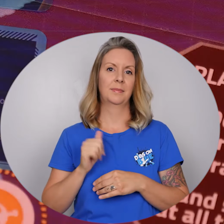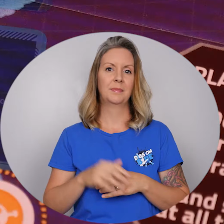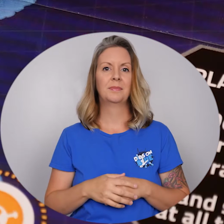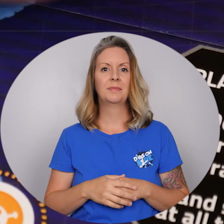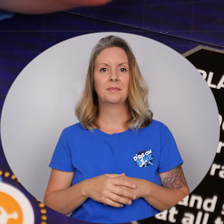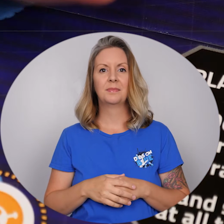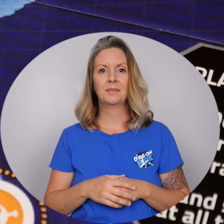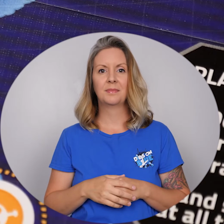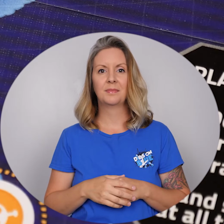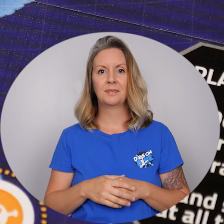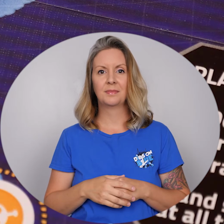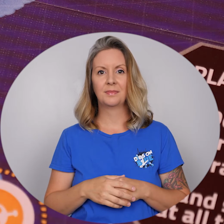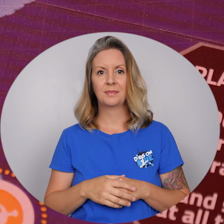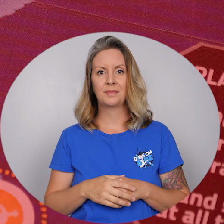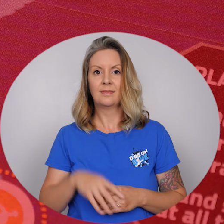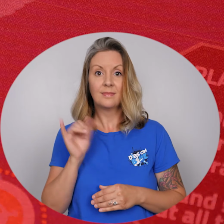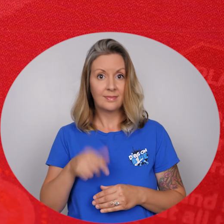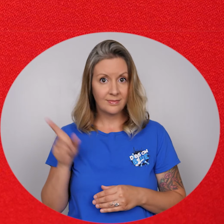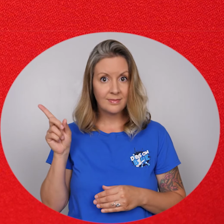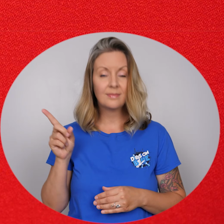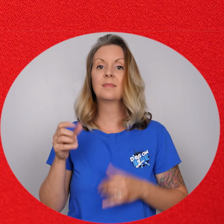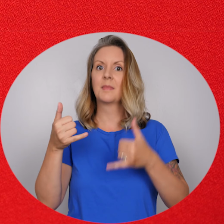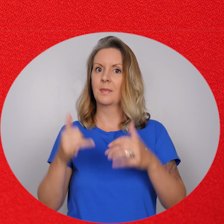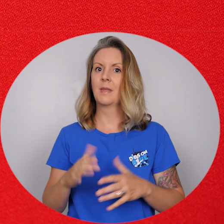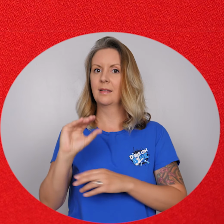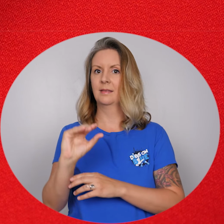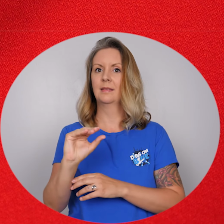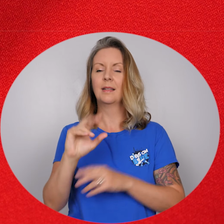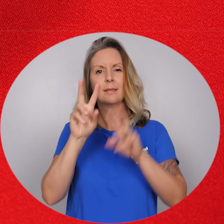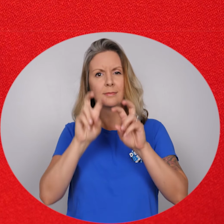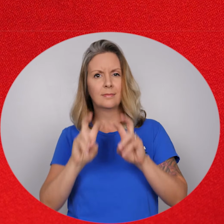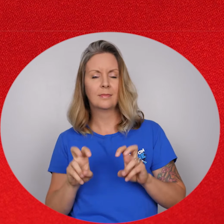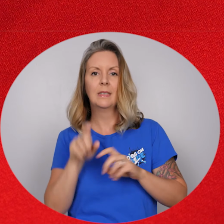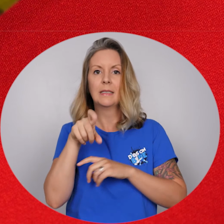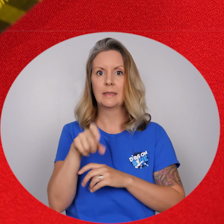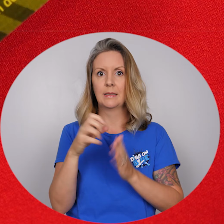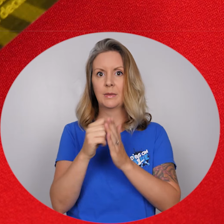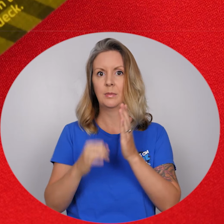place into Atlanta on the board. This is the Player deck and from it separate out the three